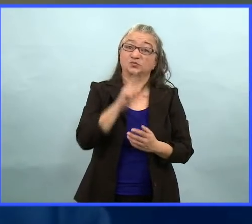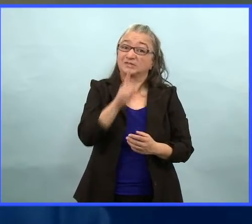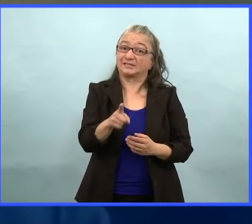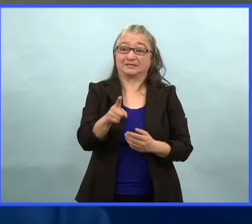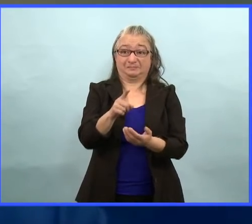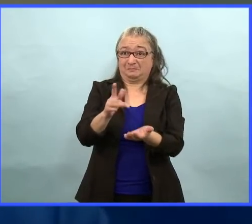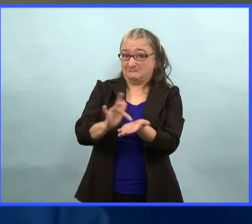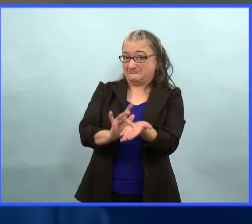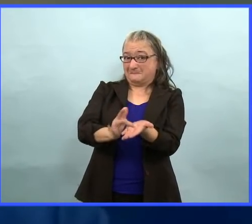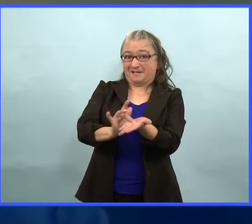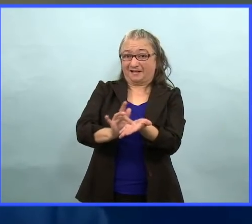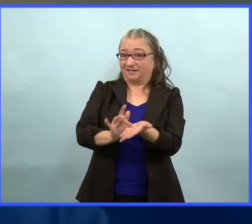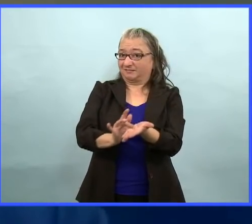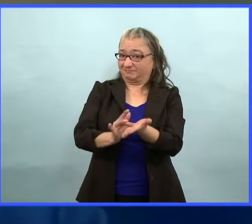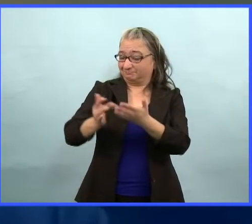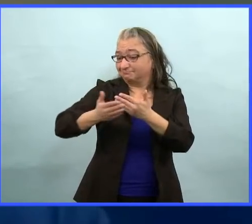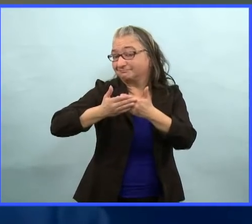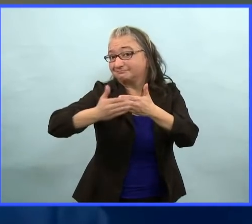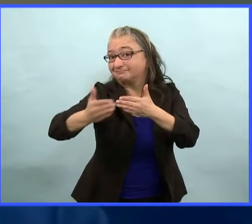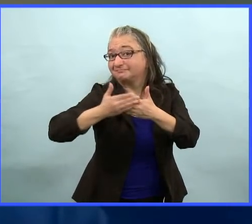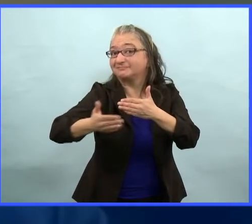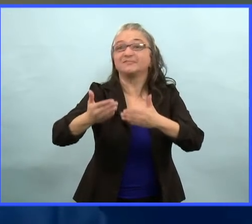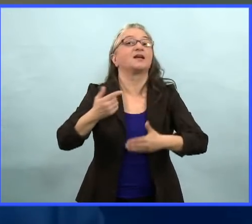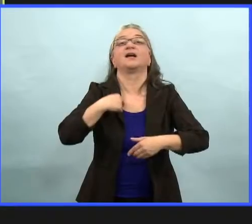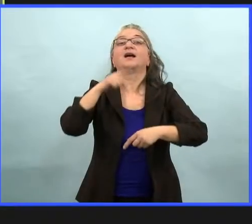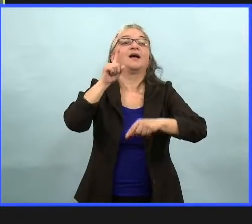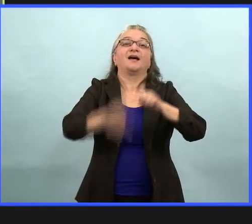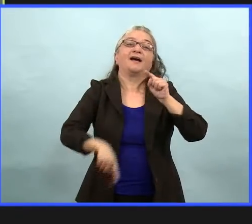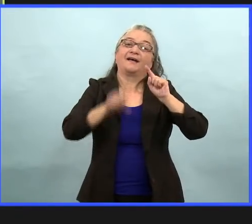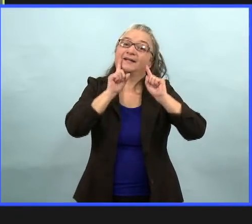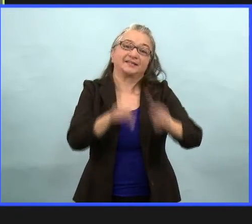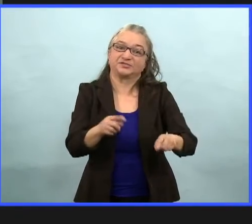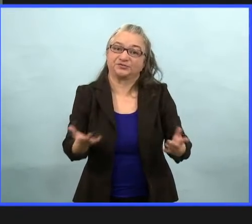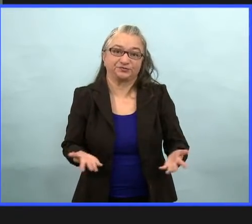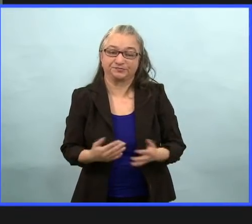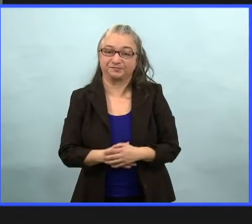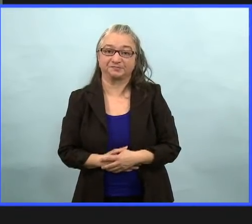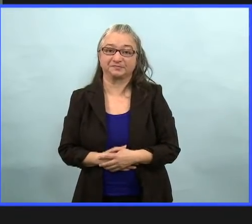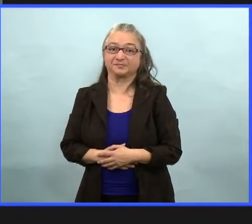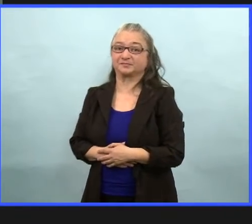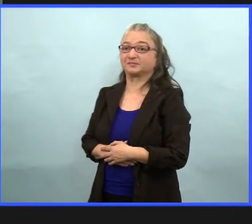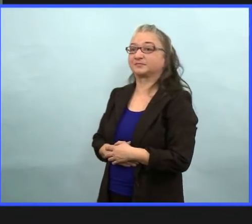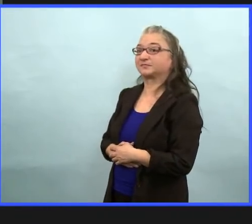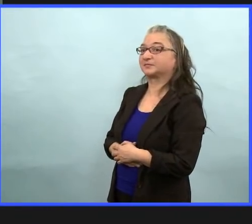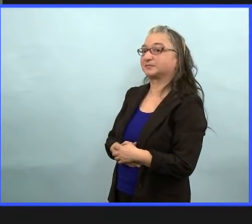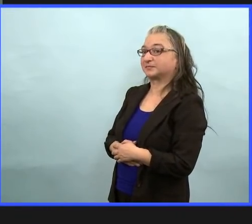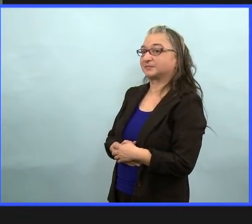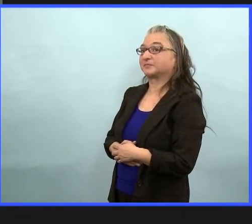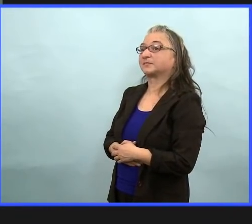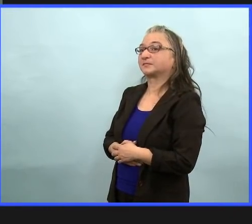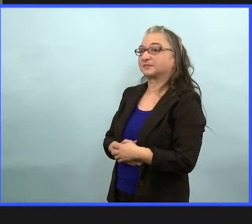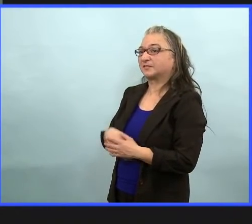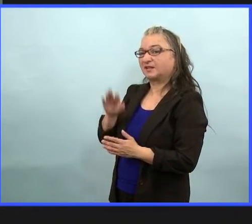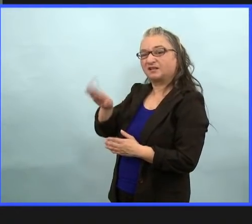tool that's helpful for us to understand okay but why would that be helpful if if covet long covert